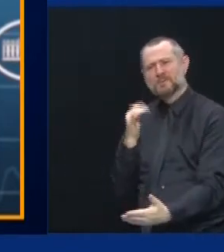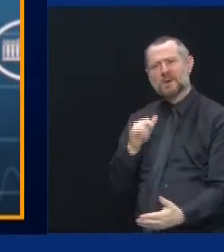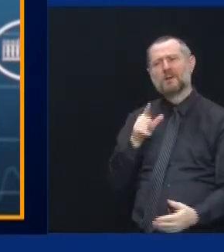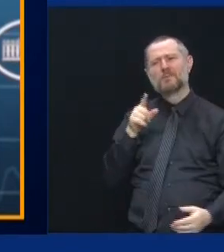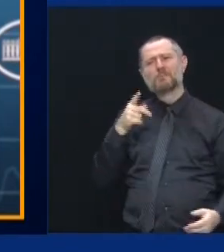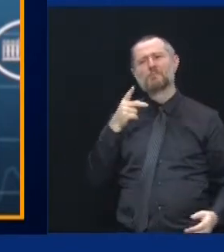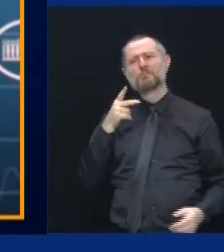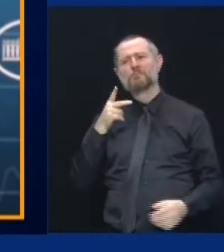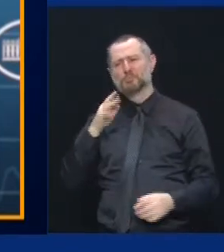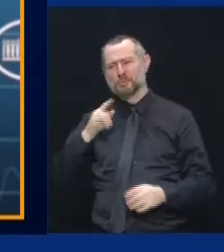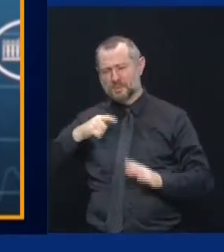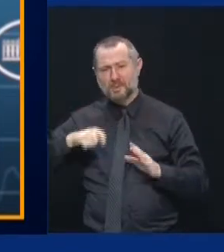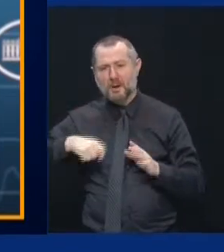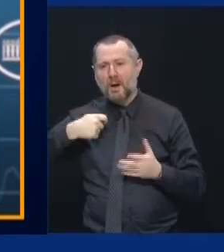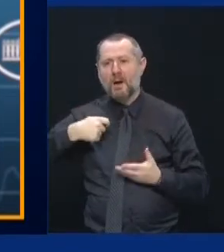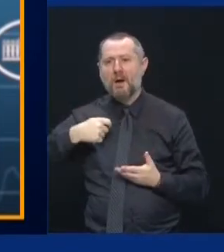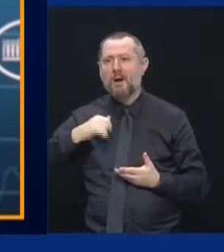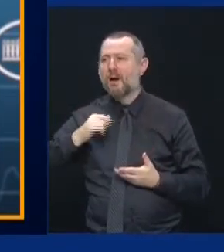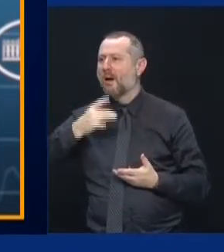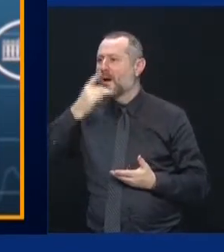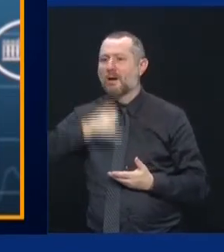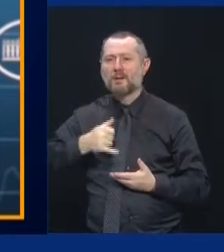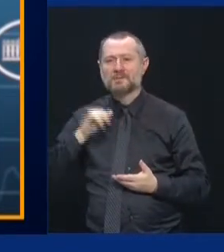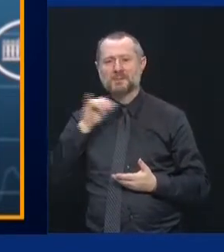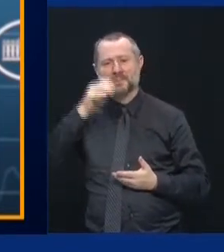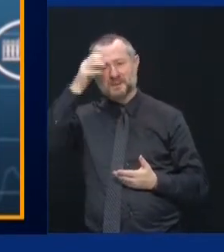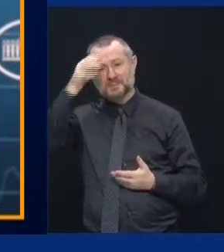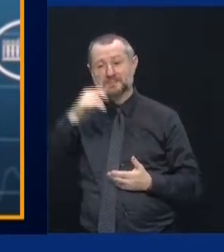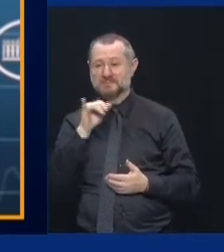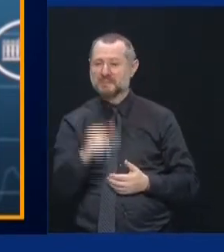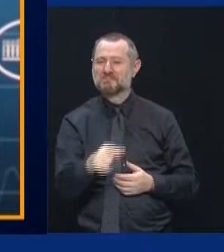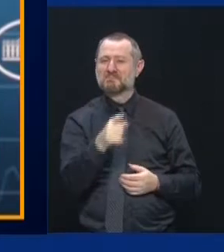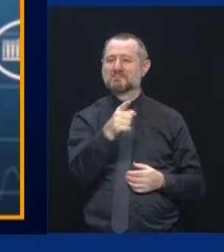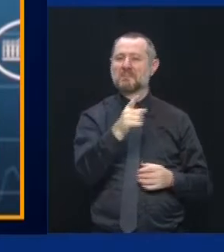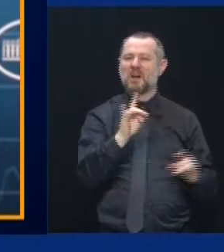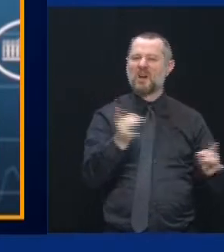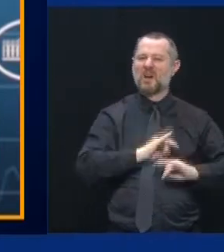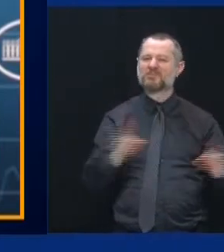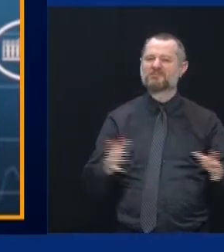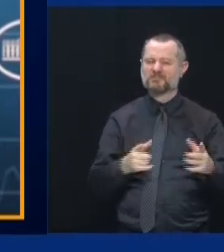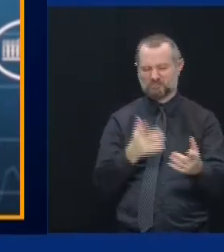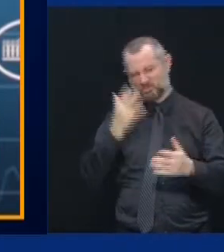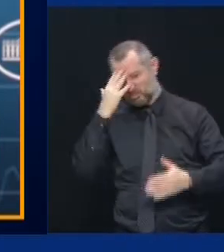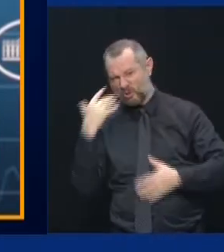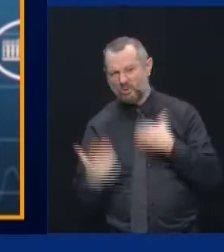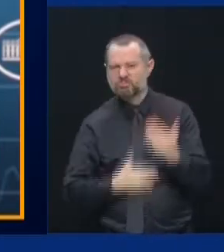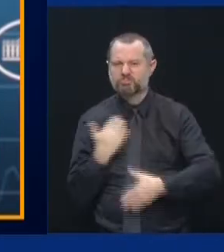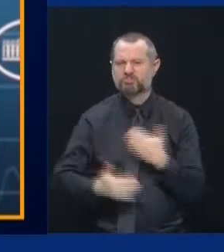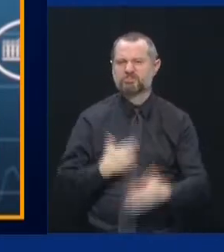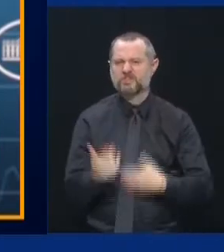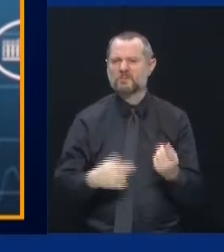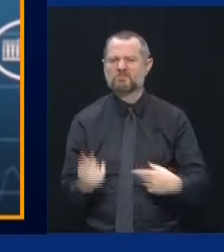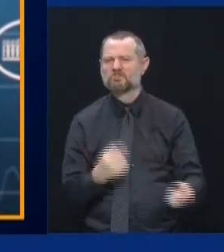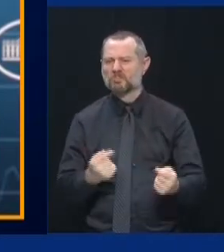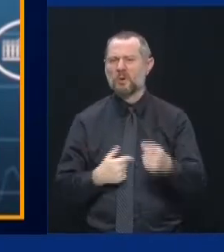AGAIN, THE PROOF IS IN THE PUDDING. YOU'RE DELIVERING, YOU'RE DELIVERING AND THAT'S WHAT WE